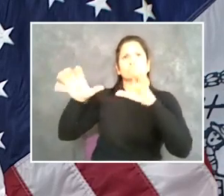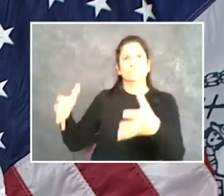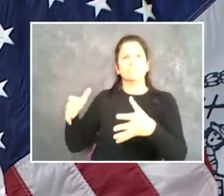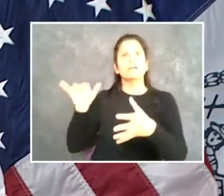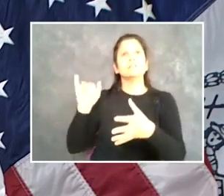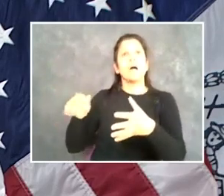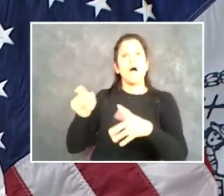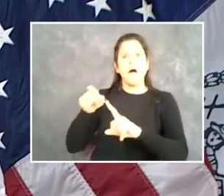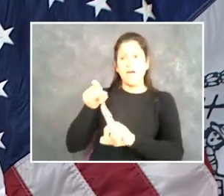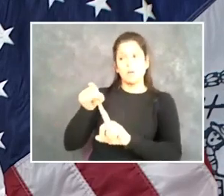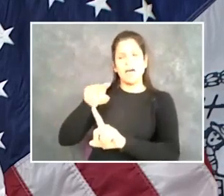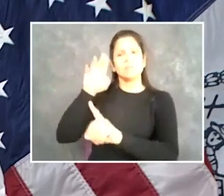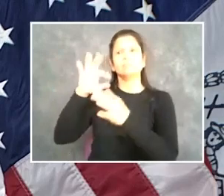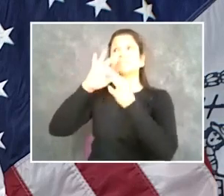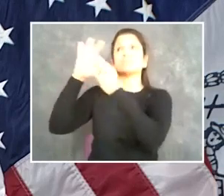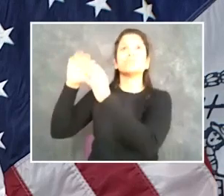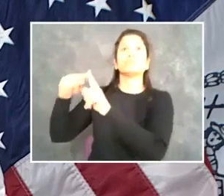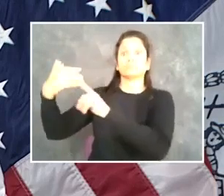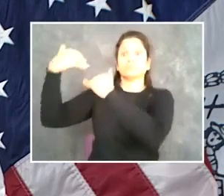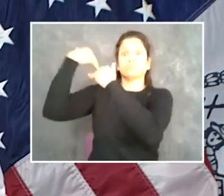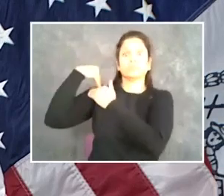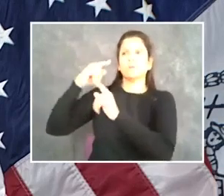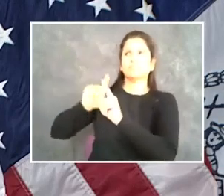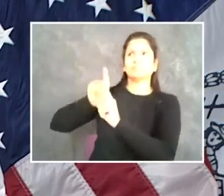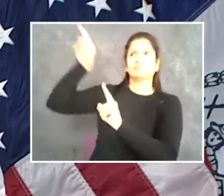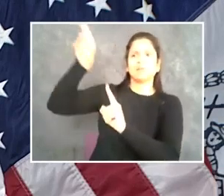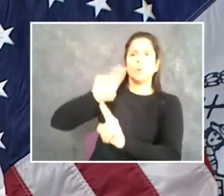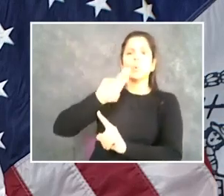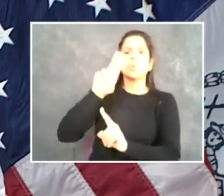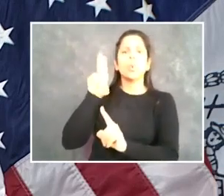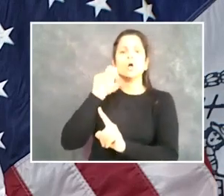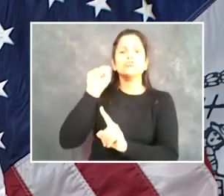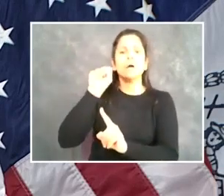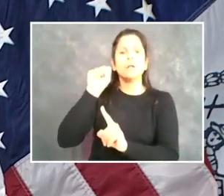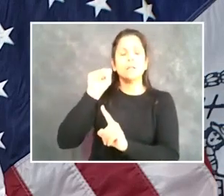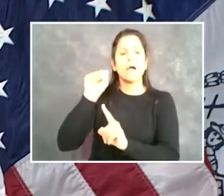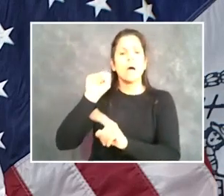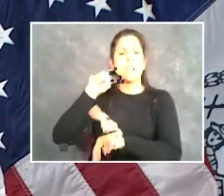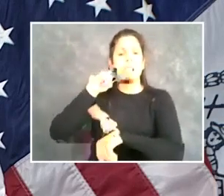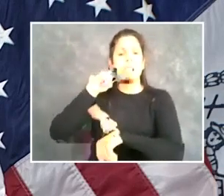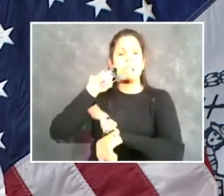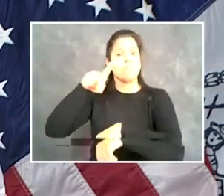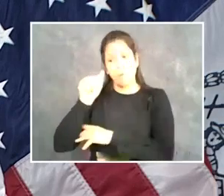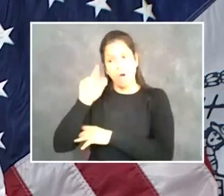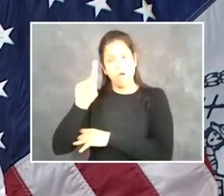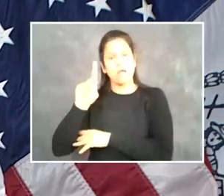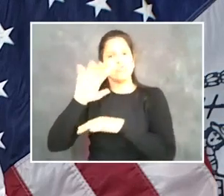CITY AGENCIES INVOLVEMENT WAS OR WASN'T. I'LL GET DOWN TO THE BOTTOM OF THAT TODAY AND WE CAN GIVE YOU